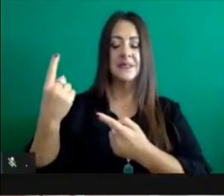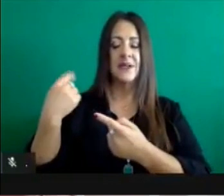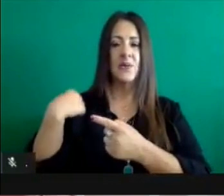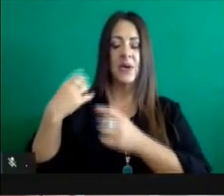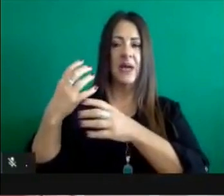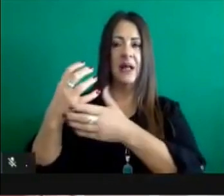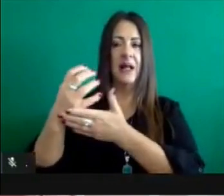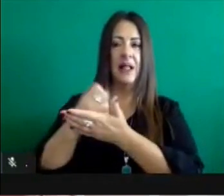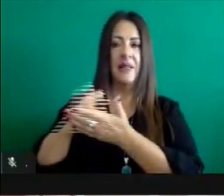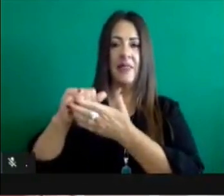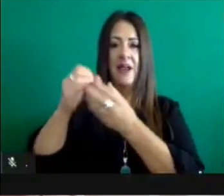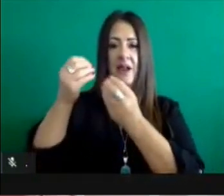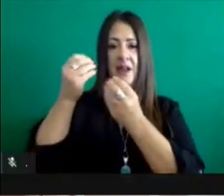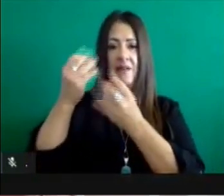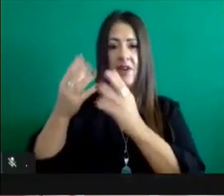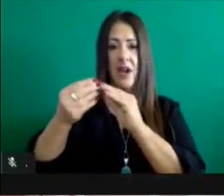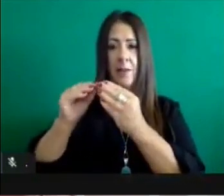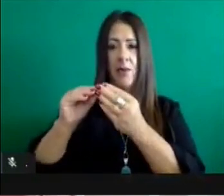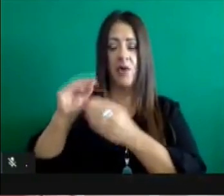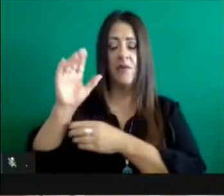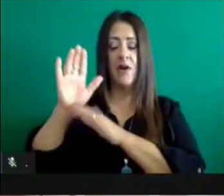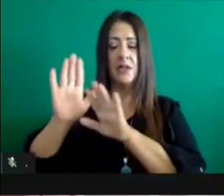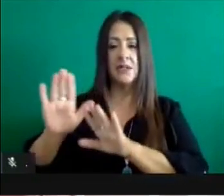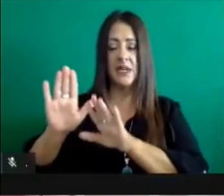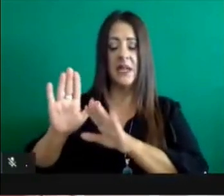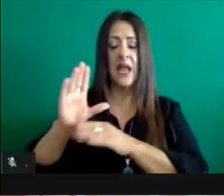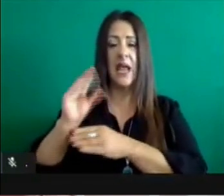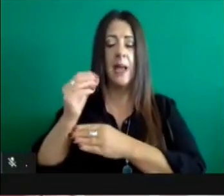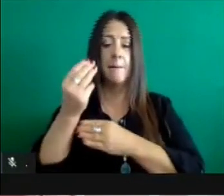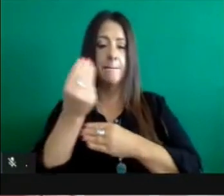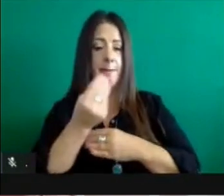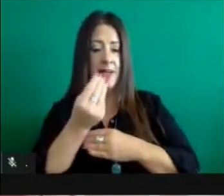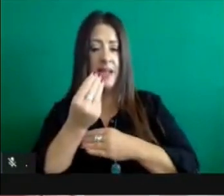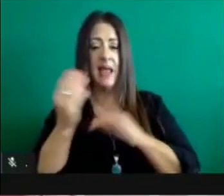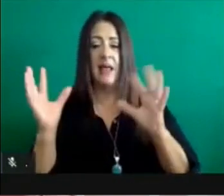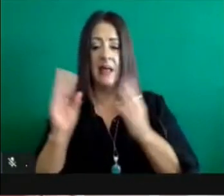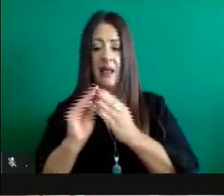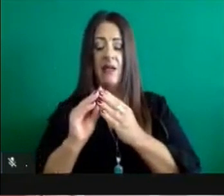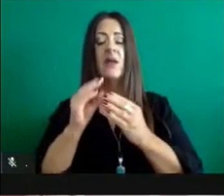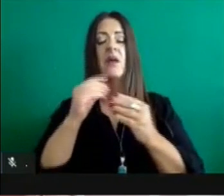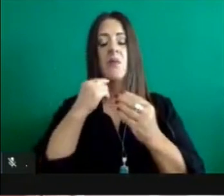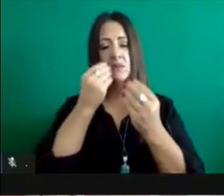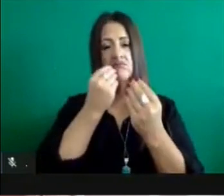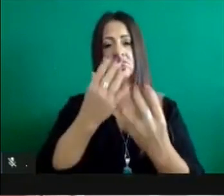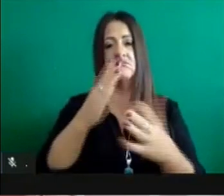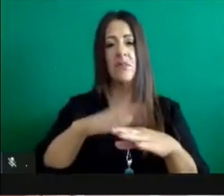ON. I WILL REMIND YOU, TUESDAY NUMBERS REFLECT MOST OF THE DAY FOR SUNDAY AND INTO MONDAY. THESE ARE REPORTED MONDAY